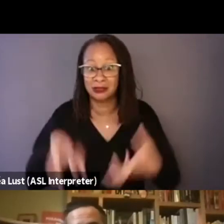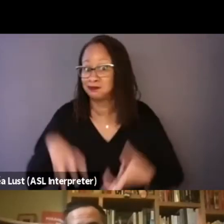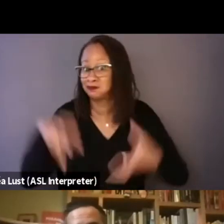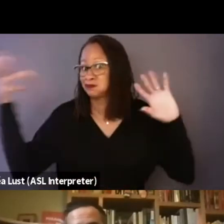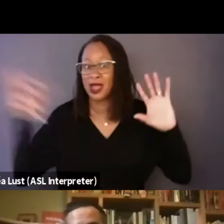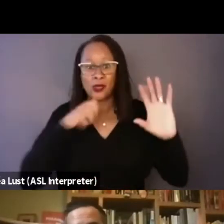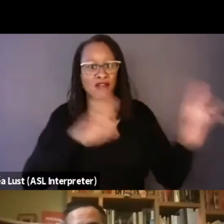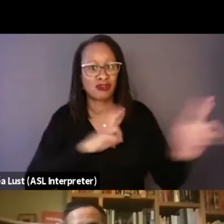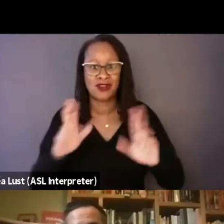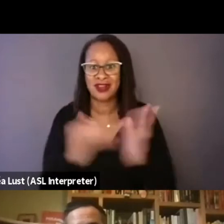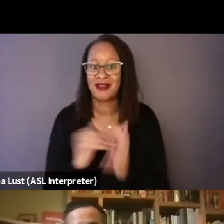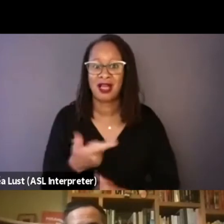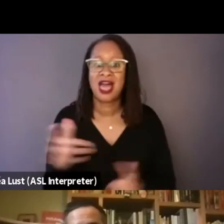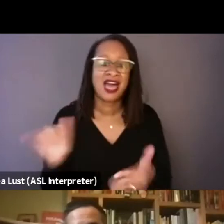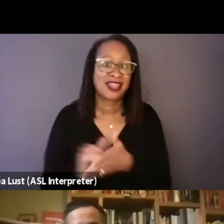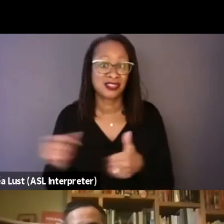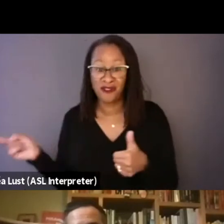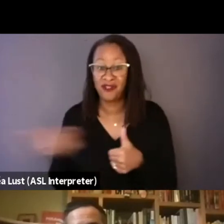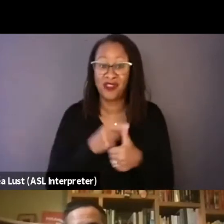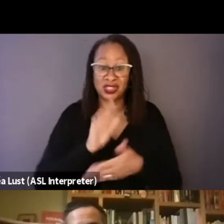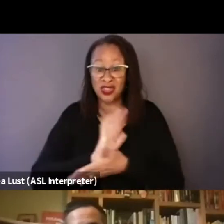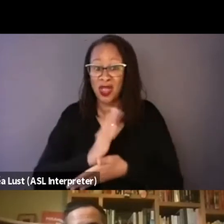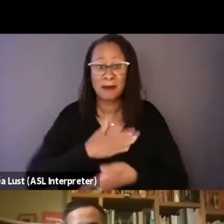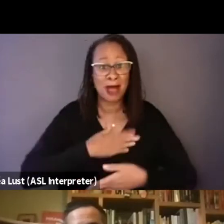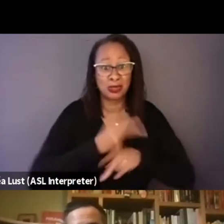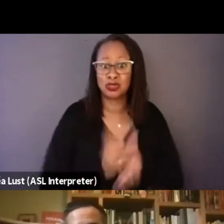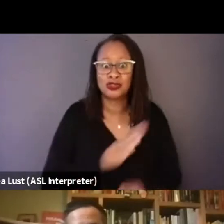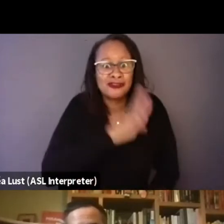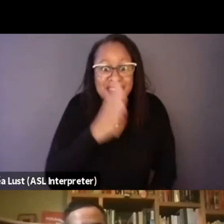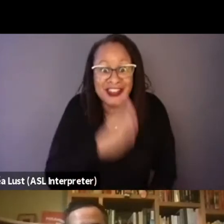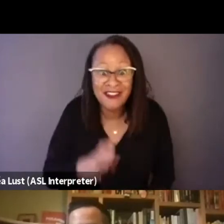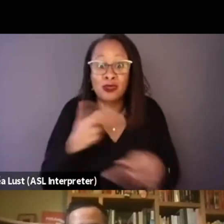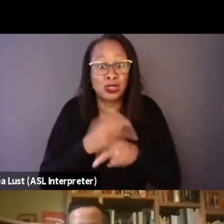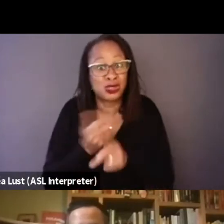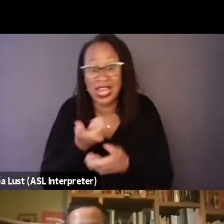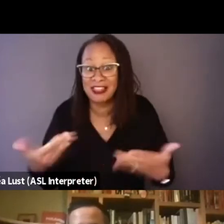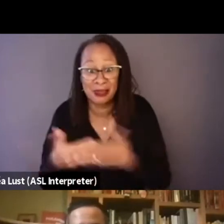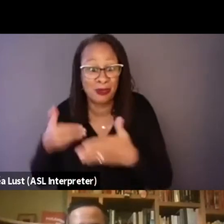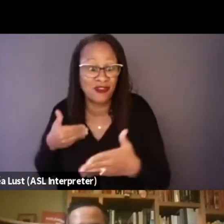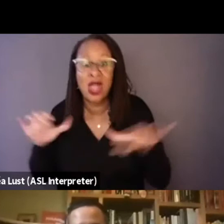and it was our first film, as I said, my producer never produced anything and we were doing a documentary